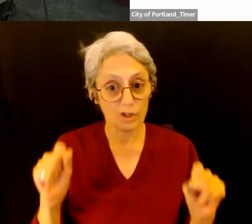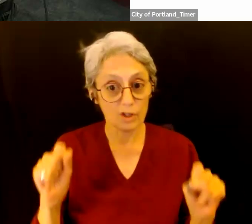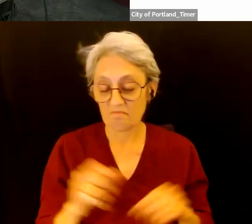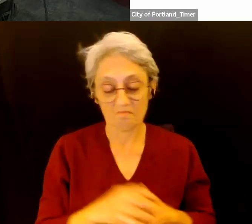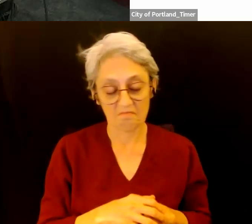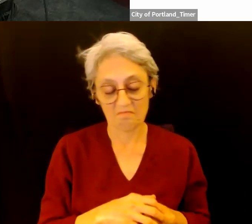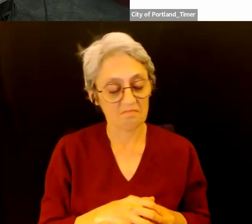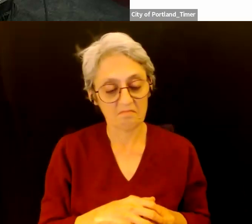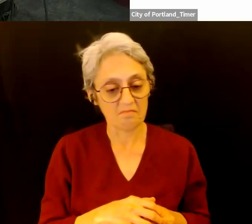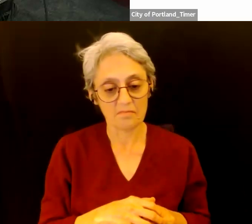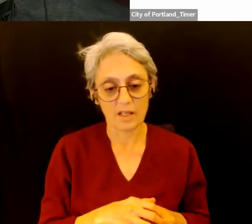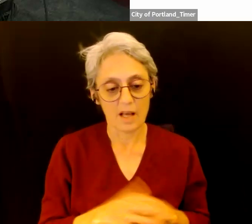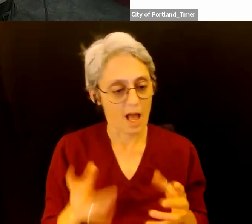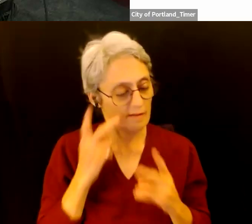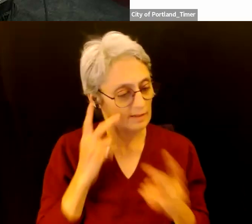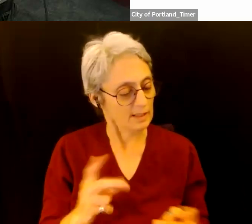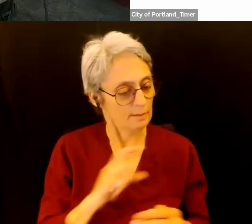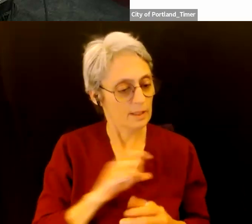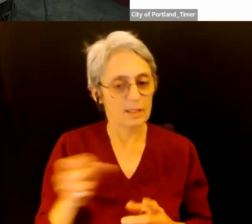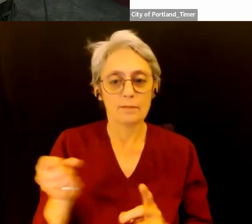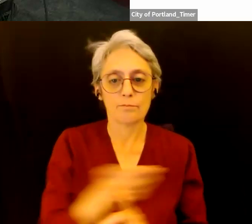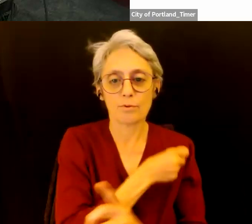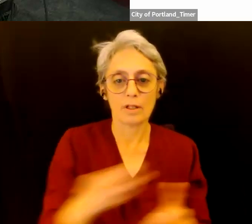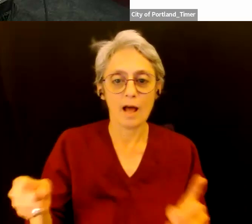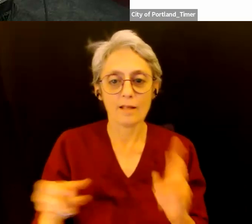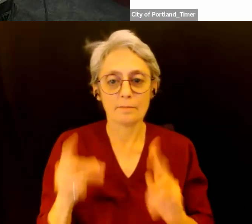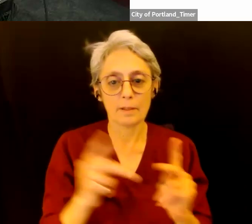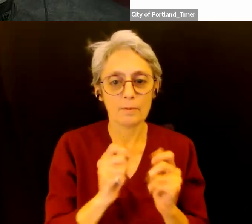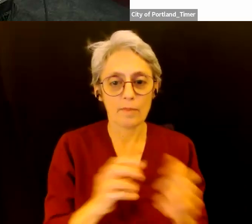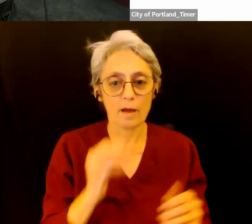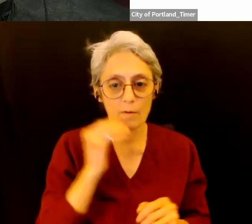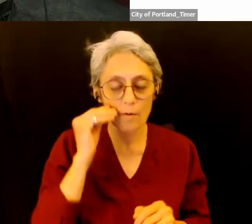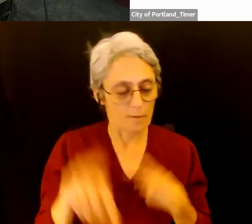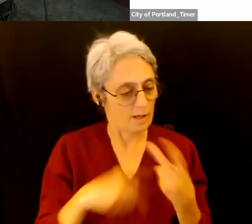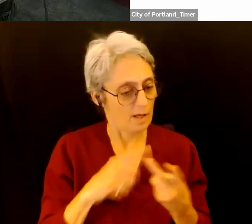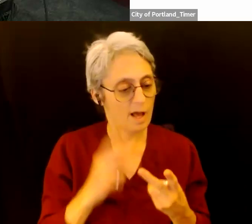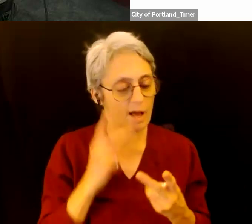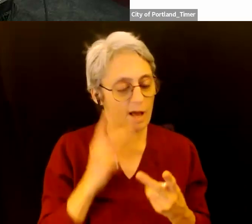I have seen police brutalize homeless people. I've seen police brutalize people having mental health crises.